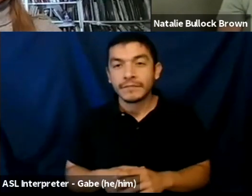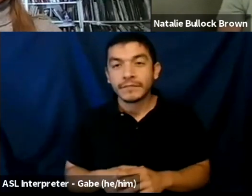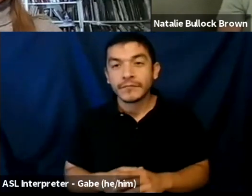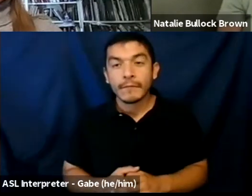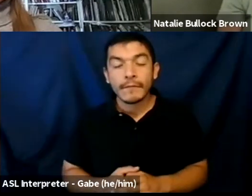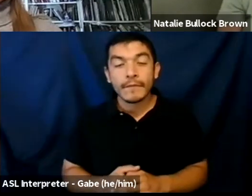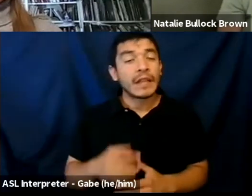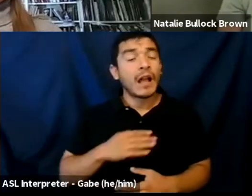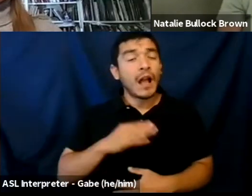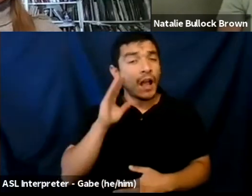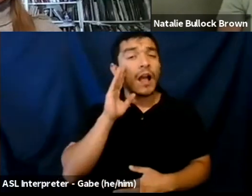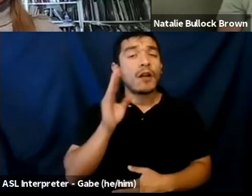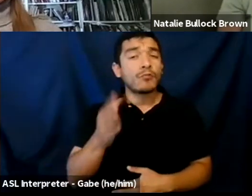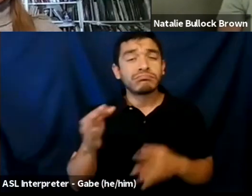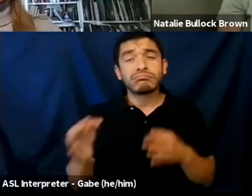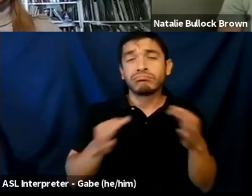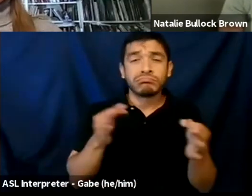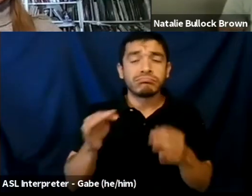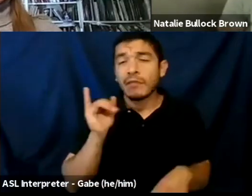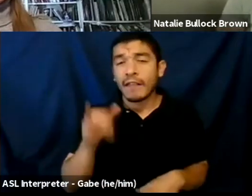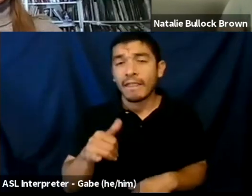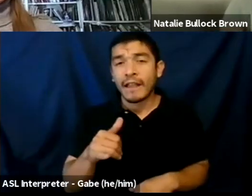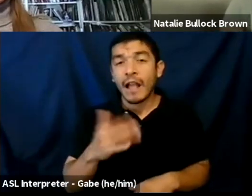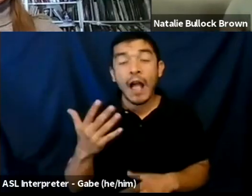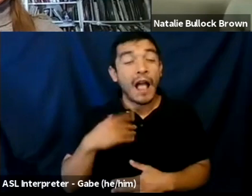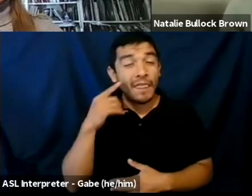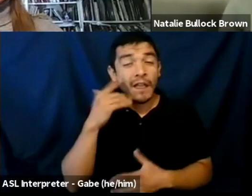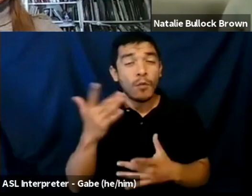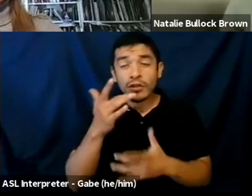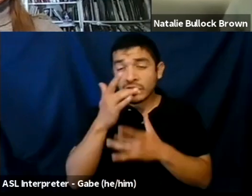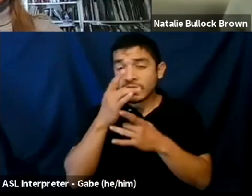I will say that I think what was interesting is that,